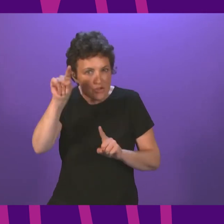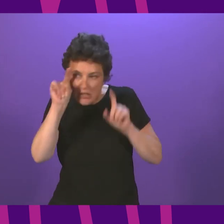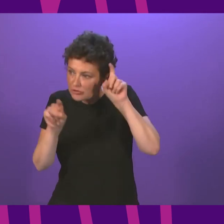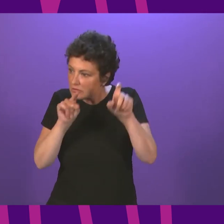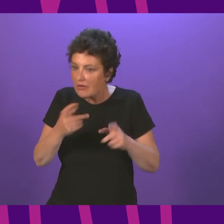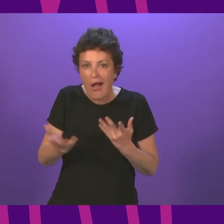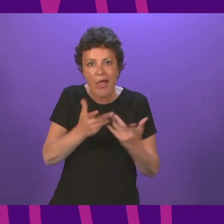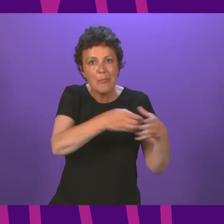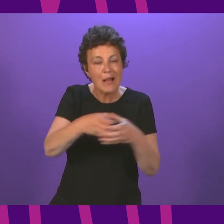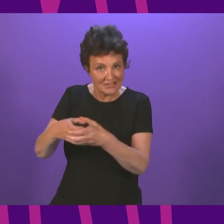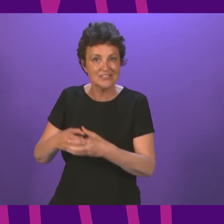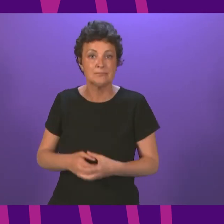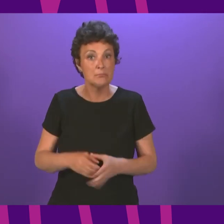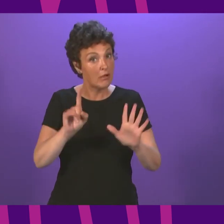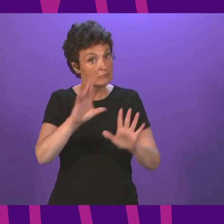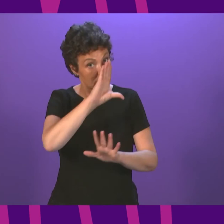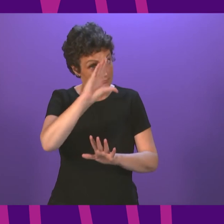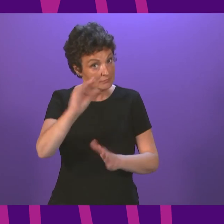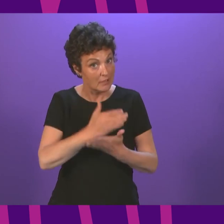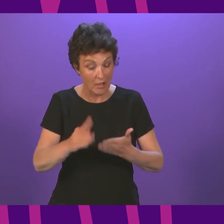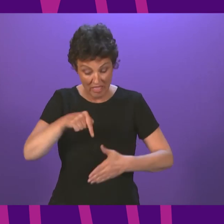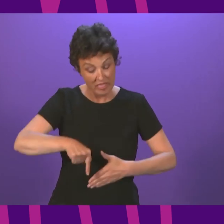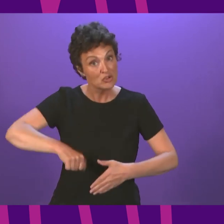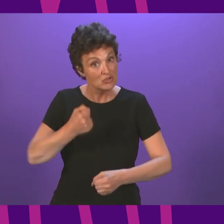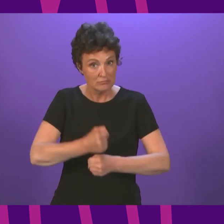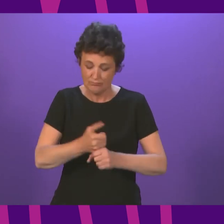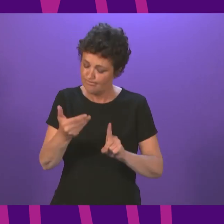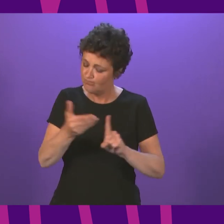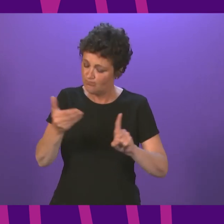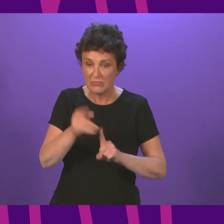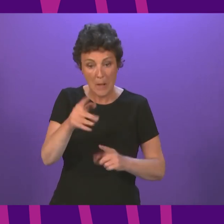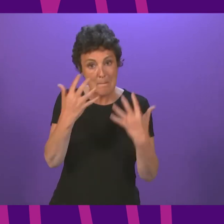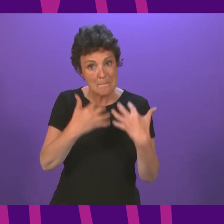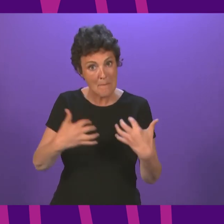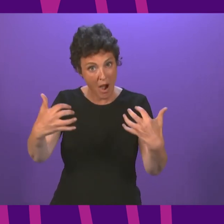were on track to be eased and that by mid-August we should, all being well, be back to some